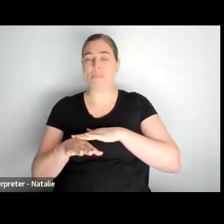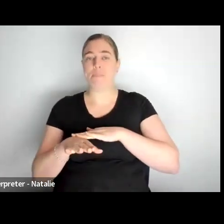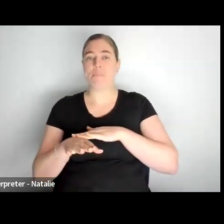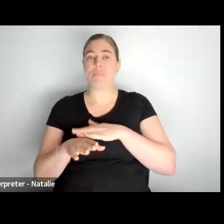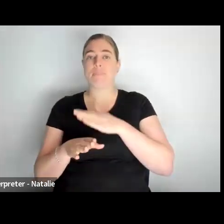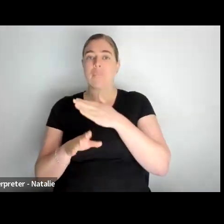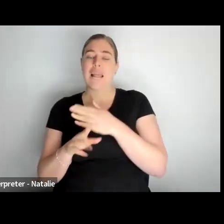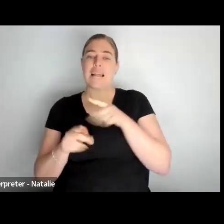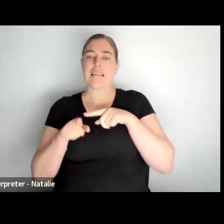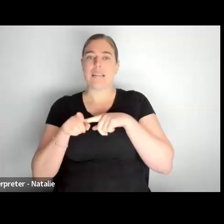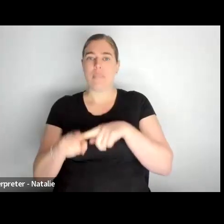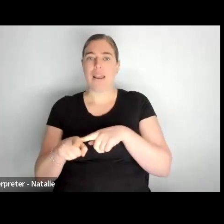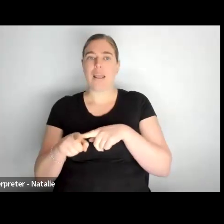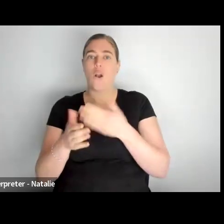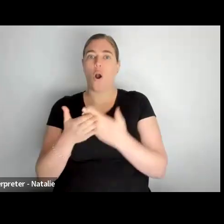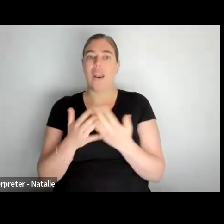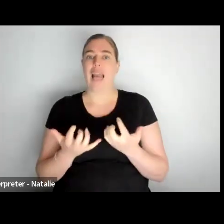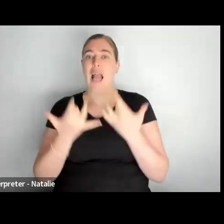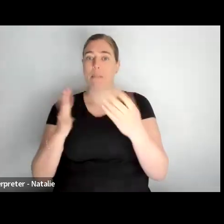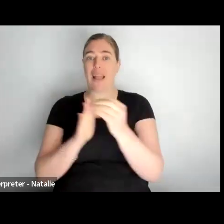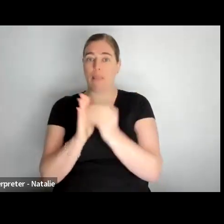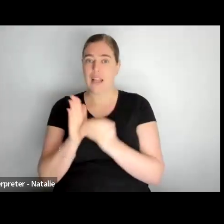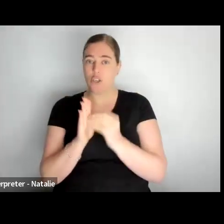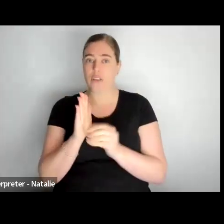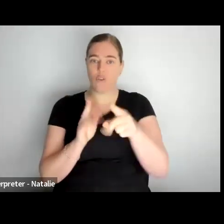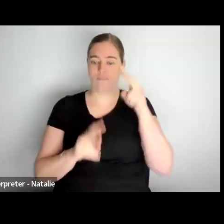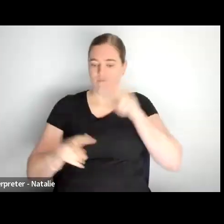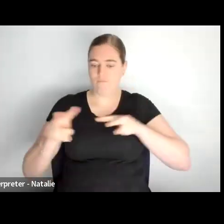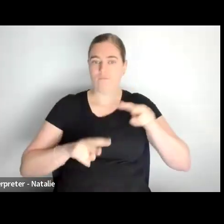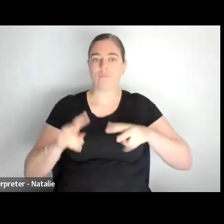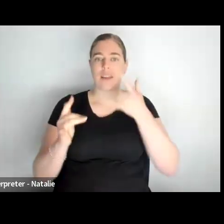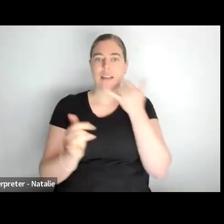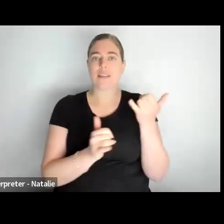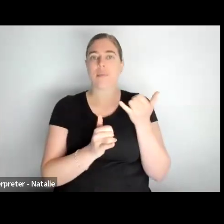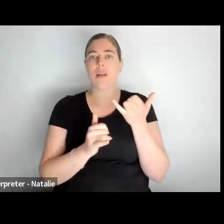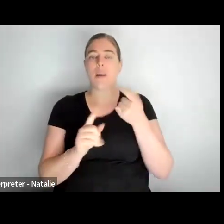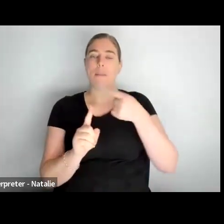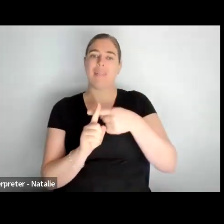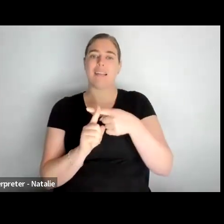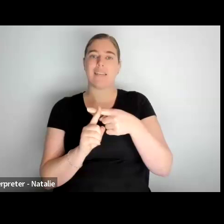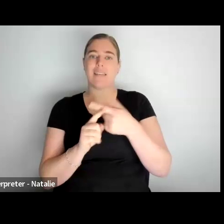determined based on a number of applications that you will assess, plus the length of the meeting,